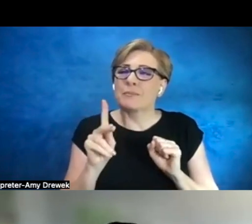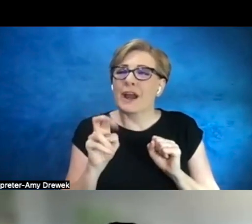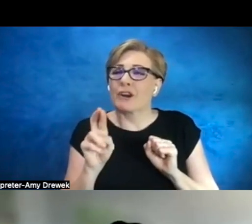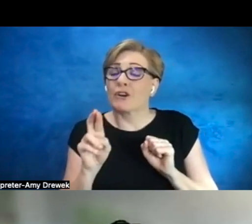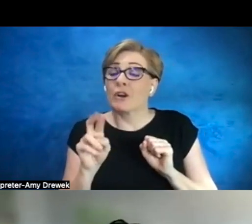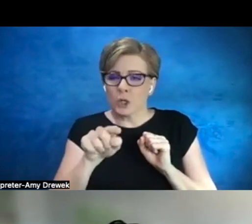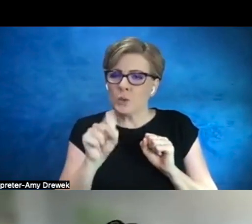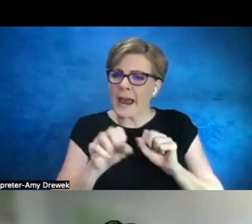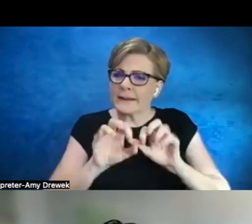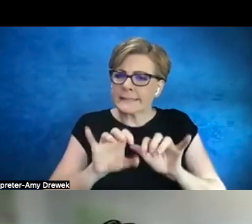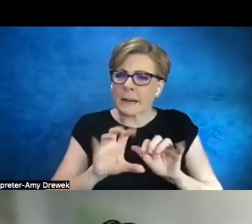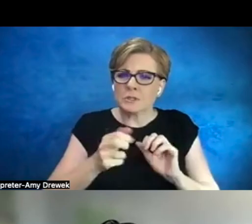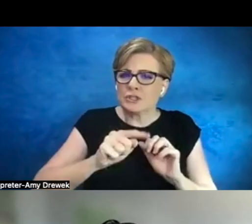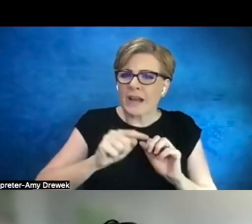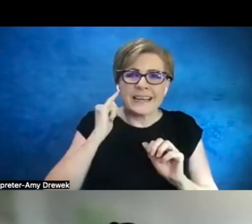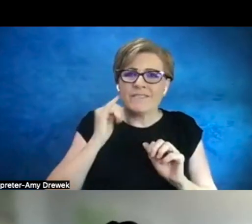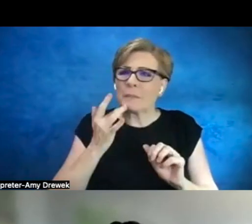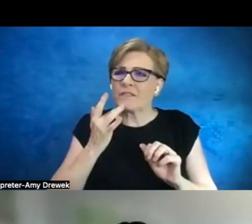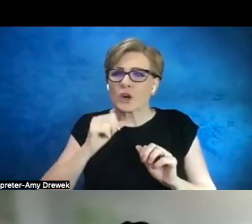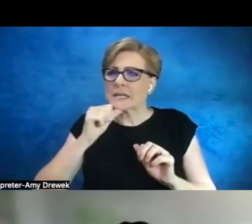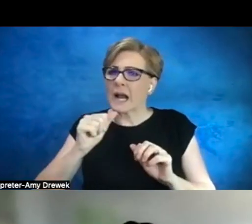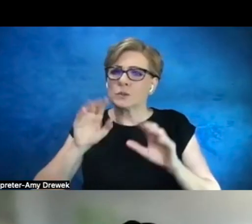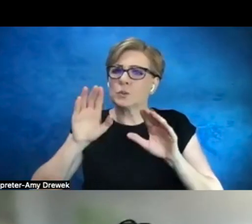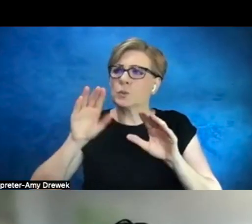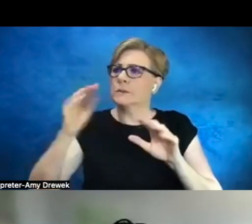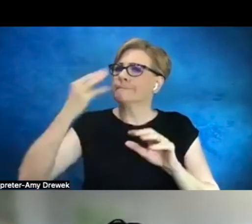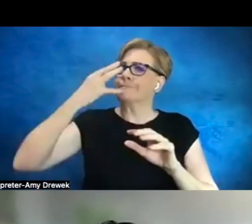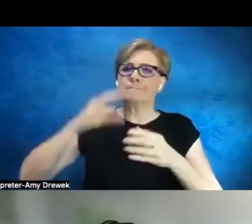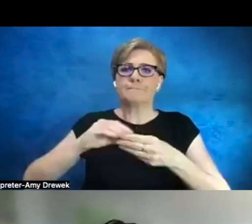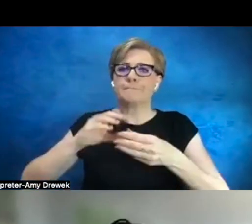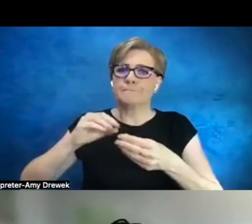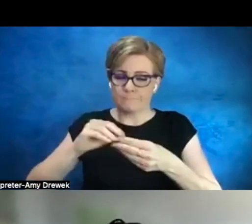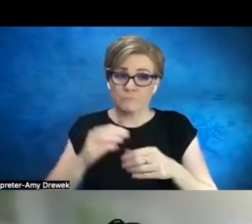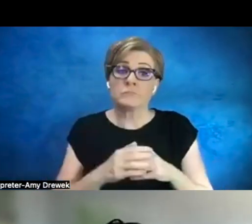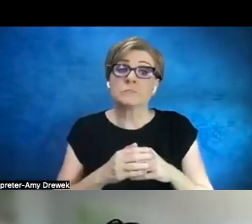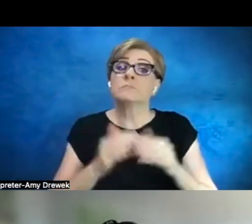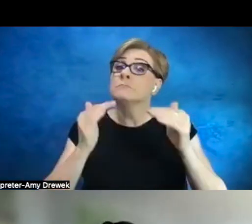We'll then do a little bit of background talking about Disability Mentoring Day,